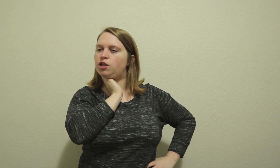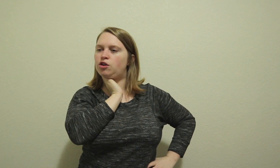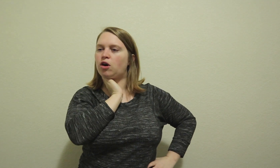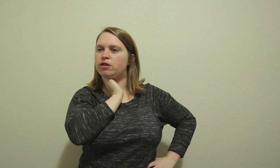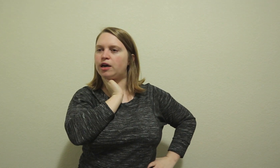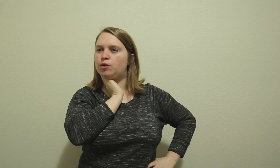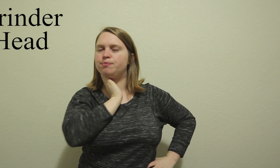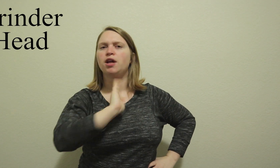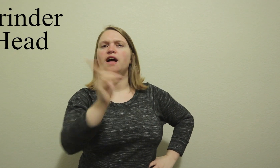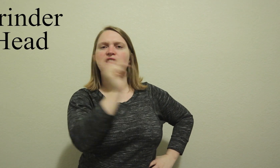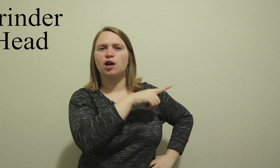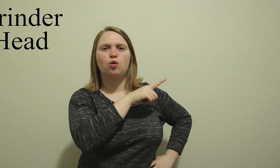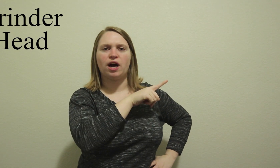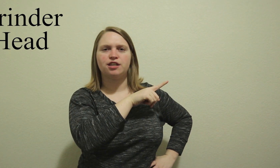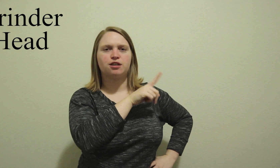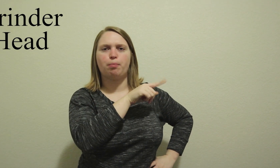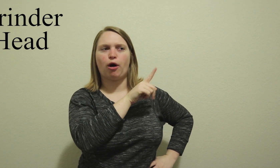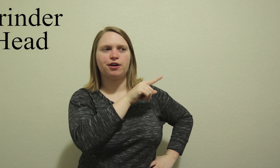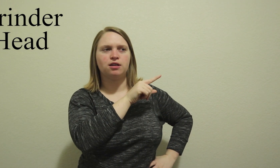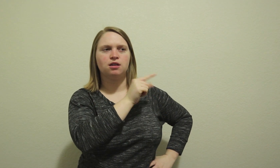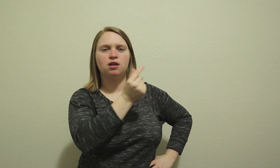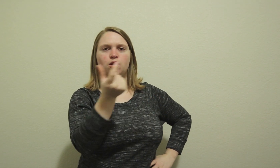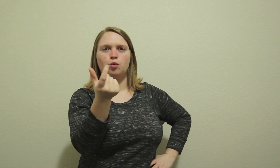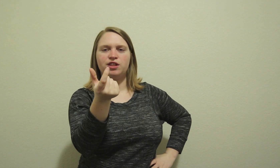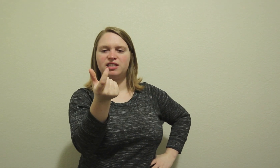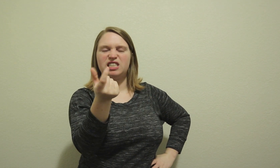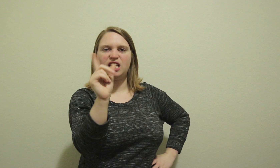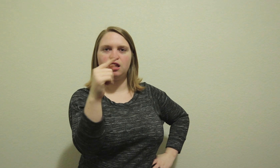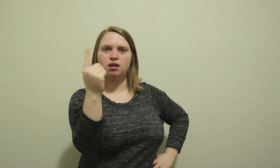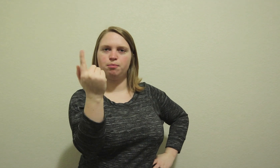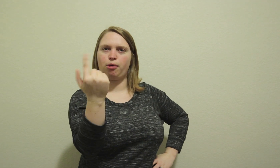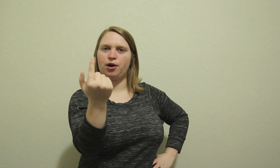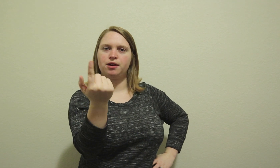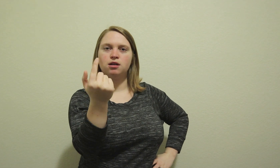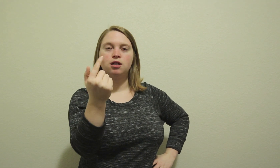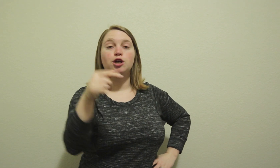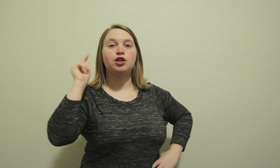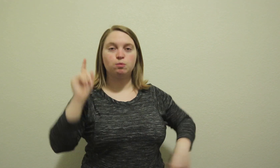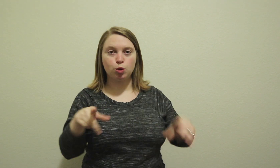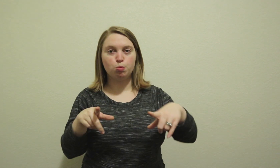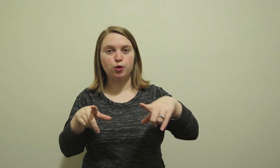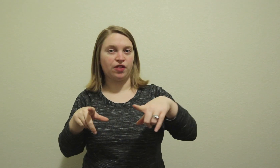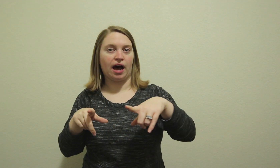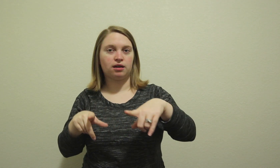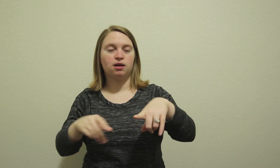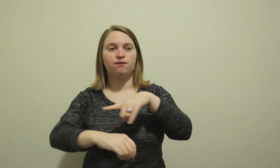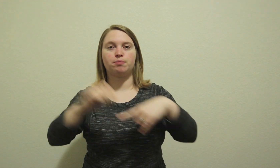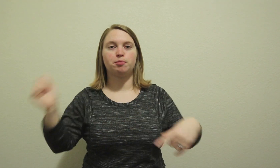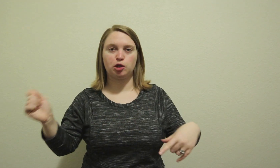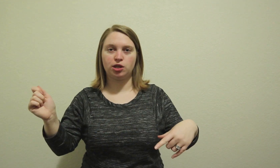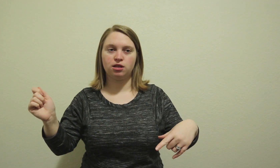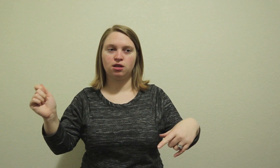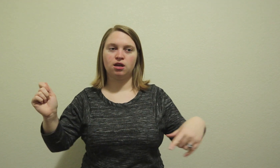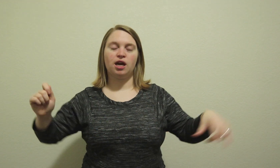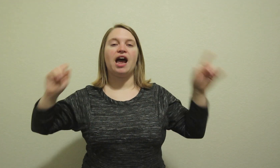What do you call that one? That grinder part with the teeth part You can remove that from the machine